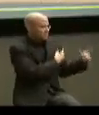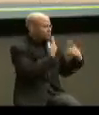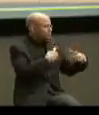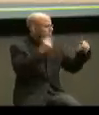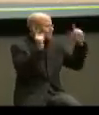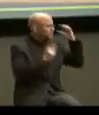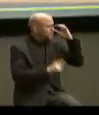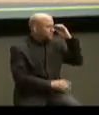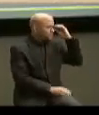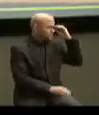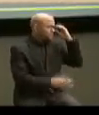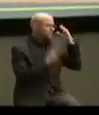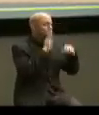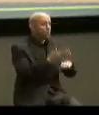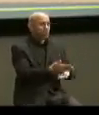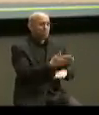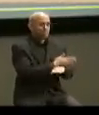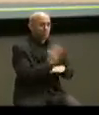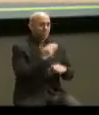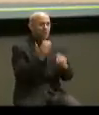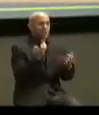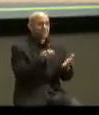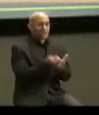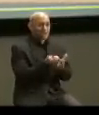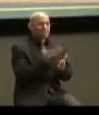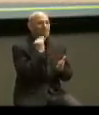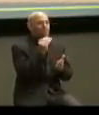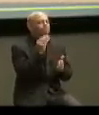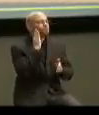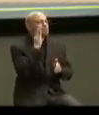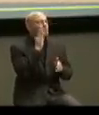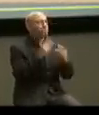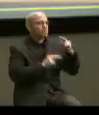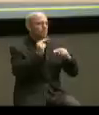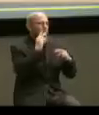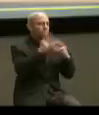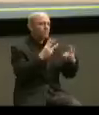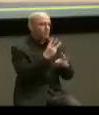IT WILL IMPROVE OUR ECONOMY AND LEAVE A BETTER WORLD FOR FUTURE GENERATIONS.